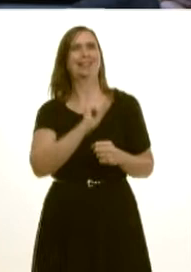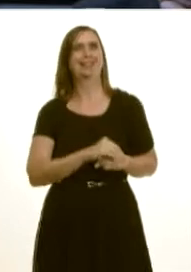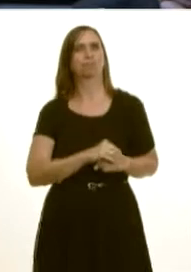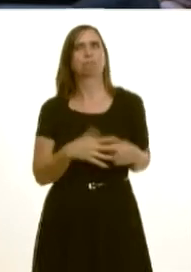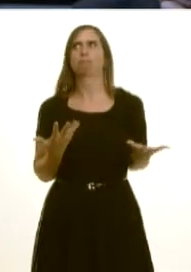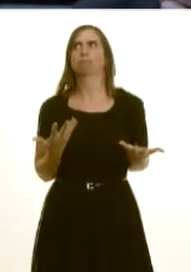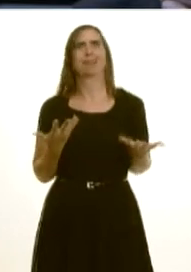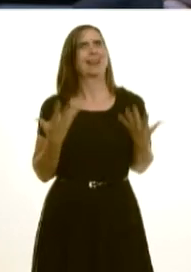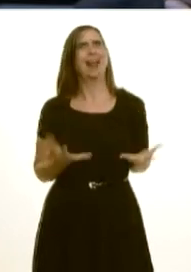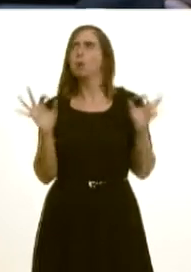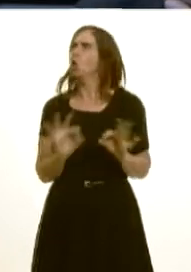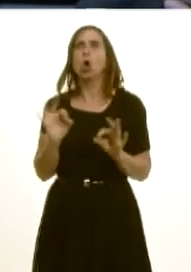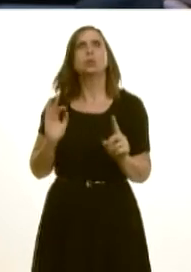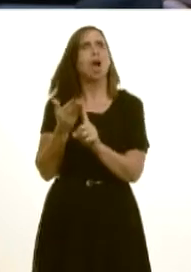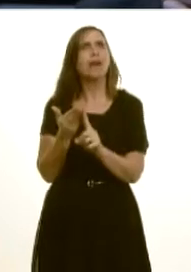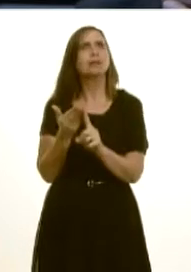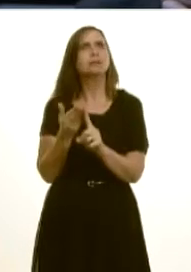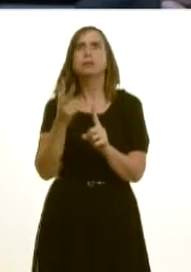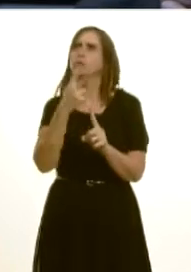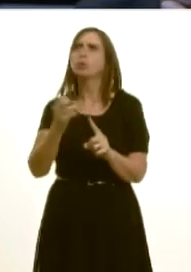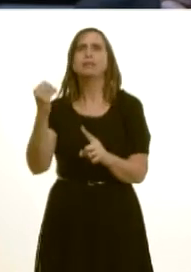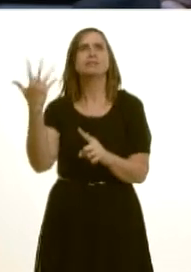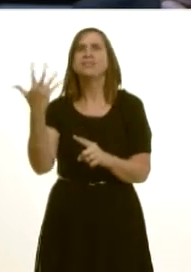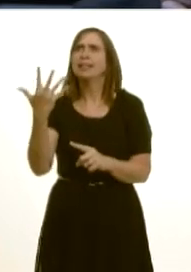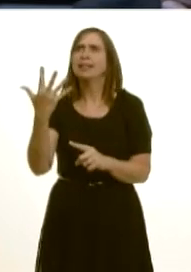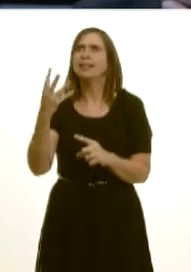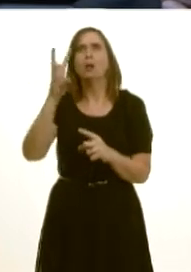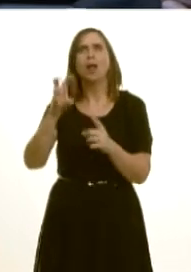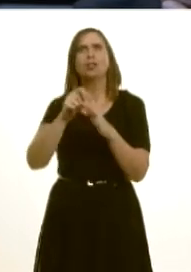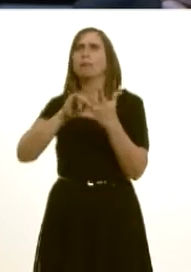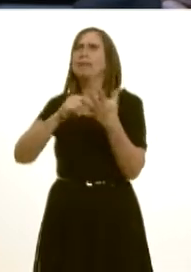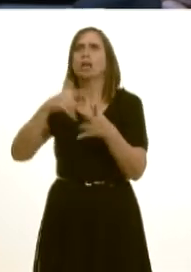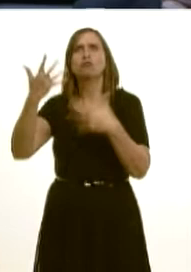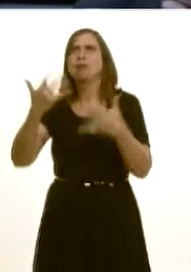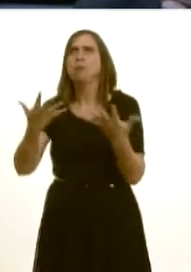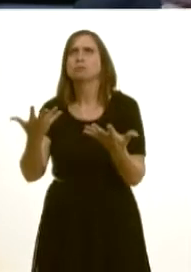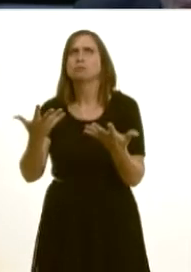there is now no target for the 2015 Welsh PISA results. Will you outline this afternoon